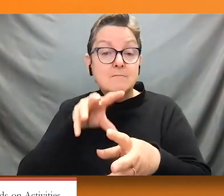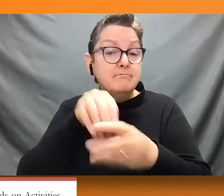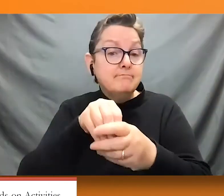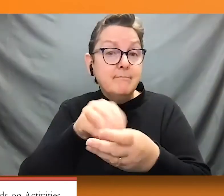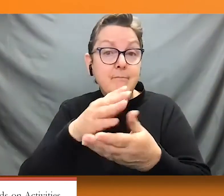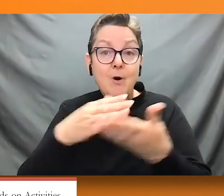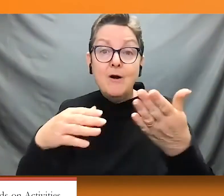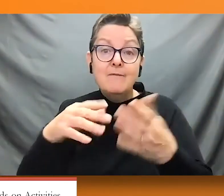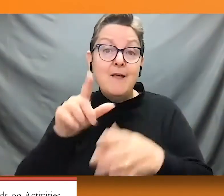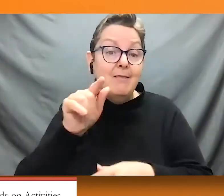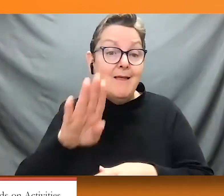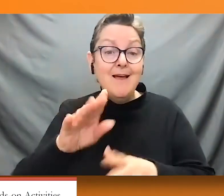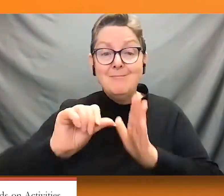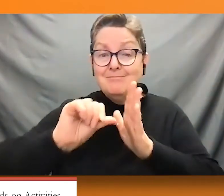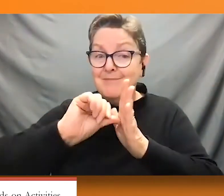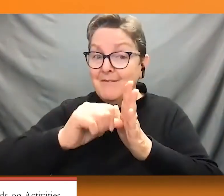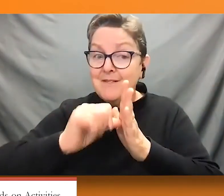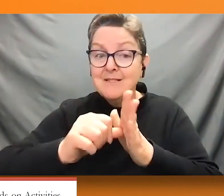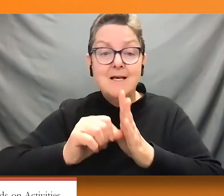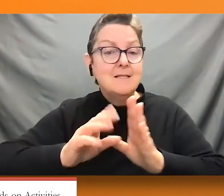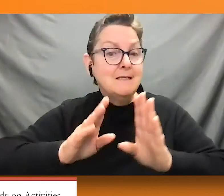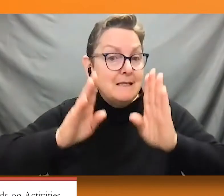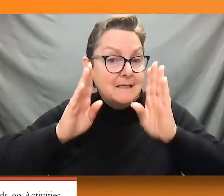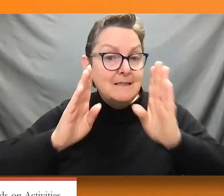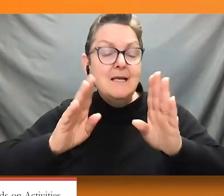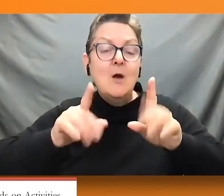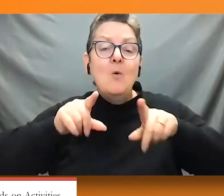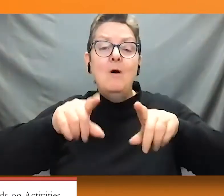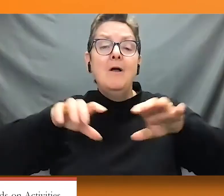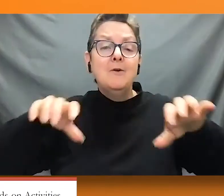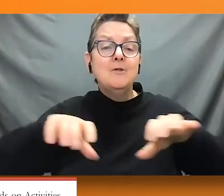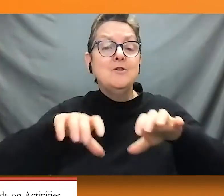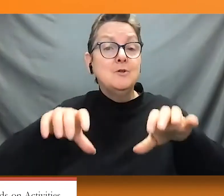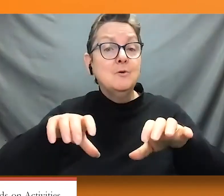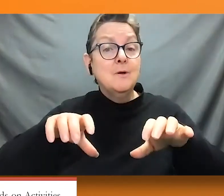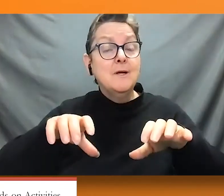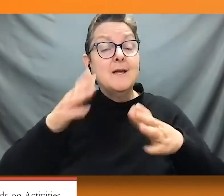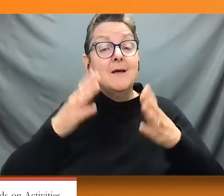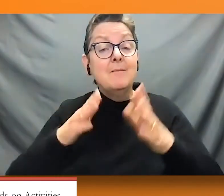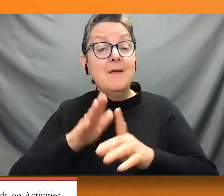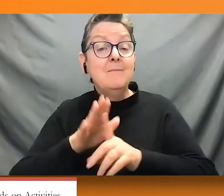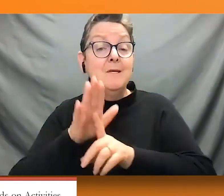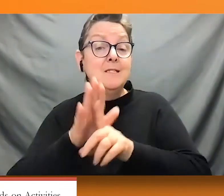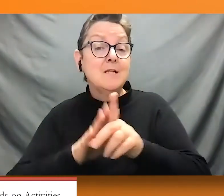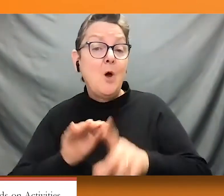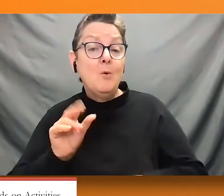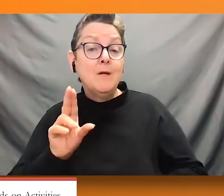and you--the words are involved in that lab. Make sure you're emphasizing them, bringing attention to them in some way, you know.